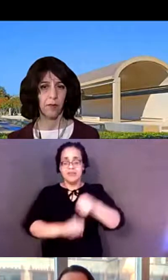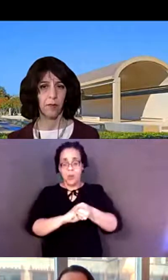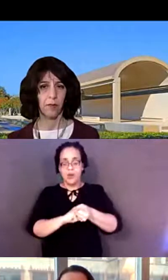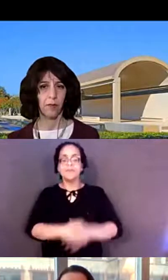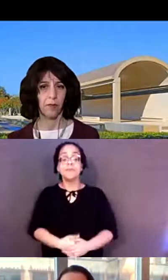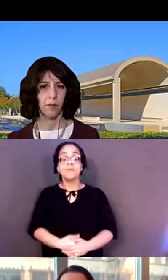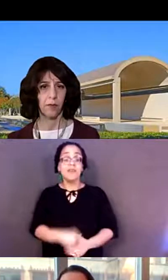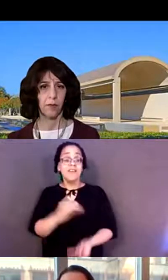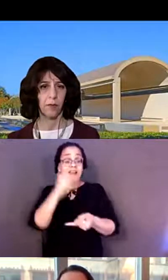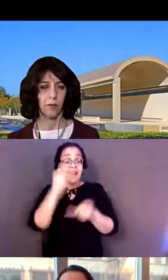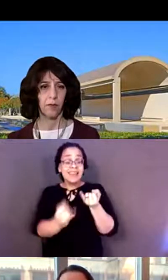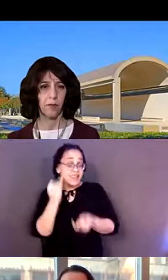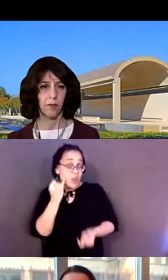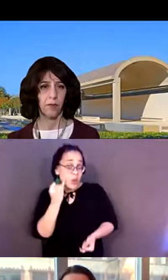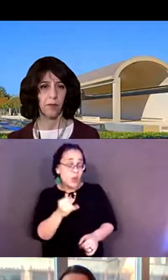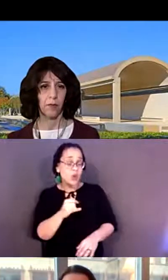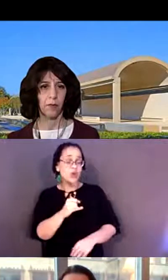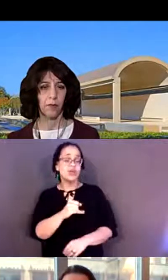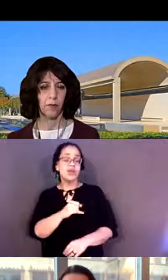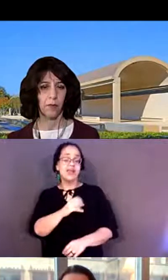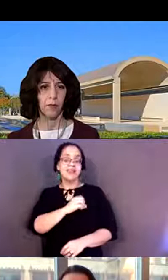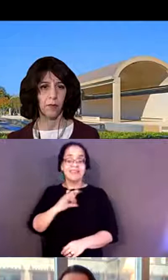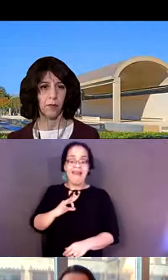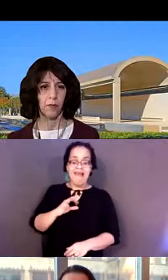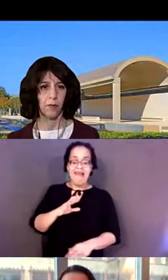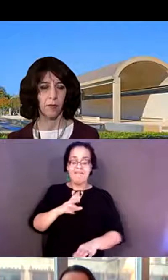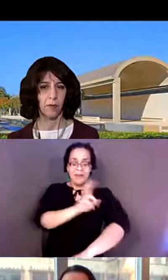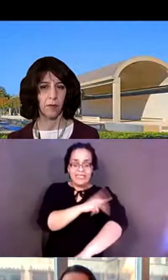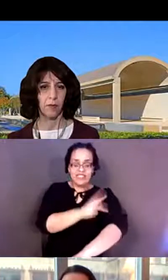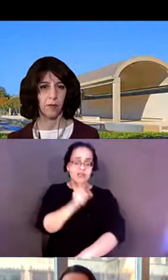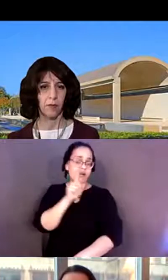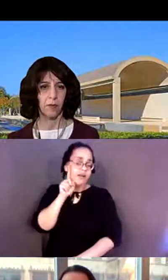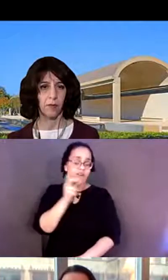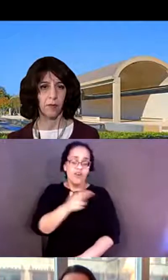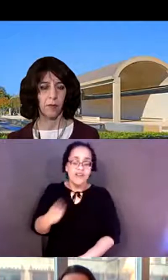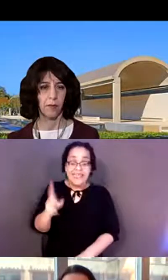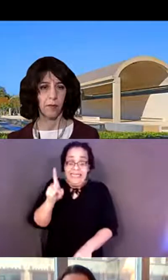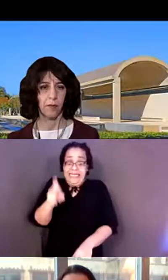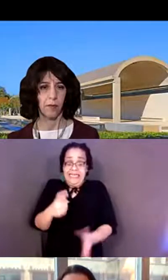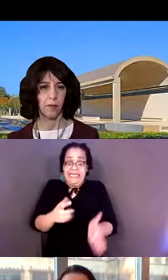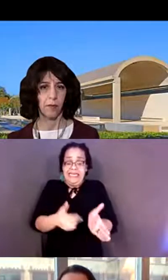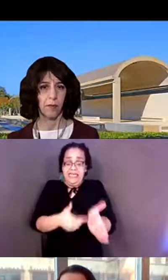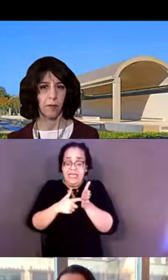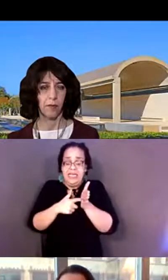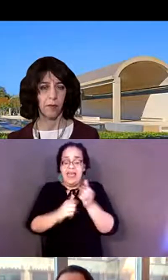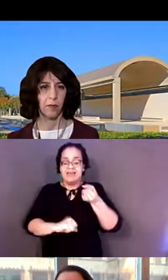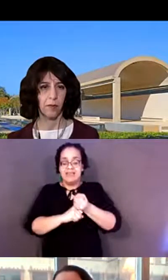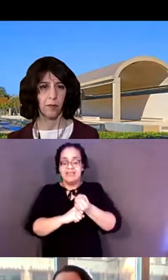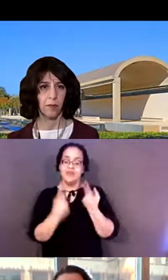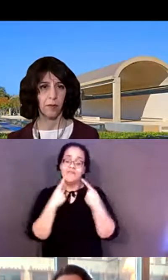hard of hearing and has unique communication barriers and needs assistance to effectively communicate.